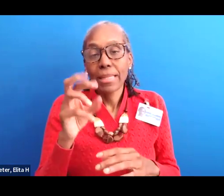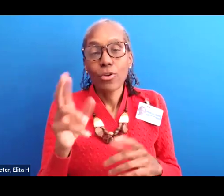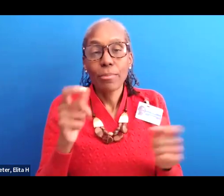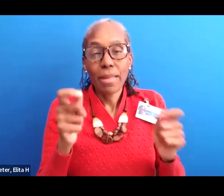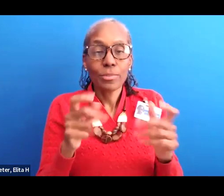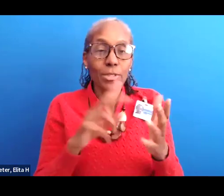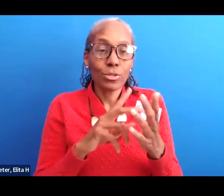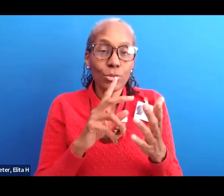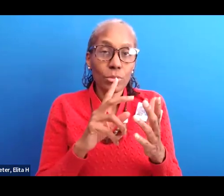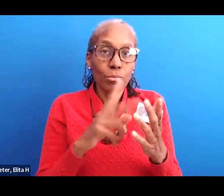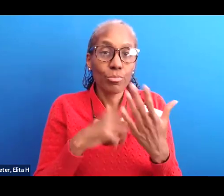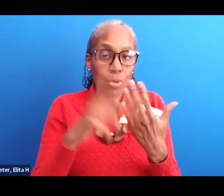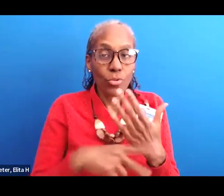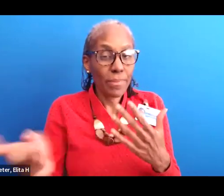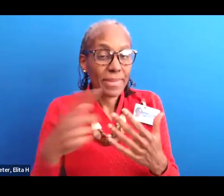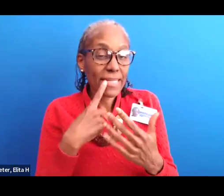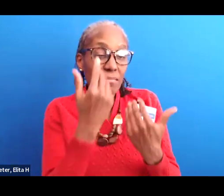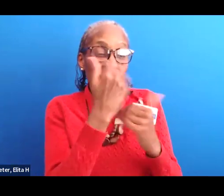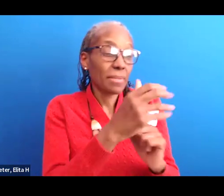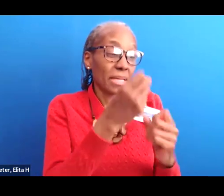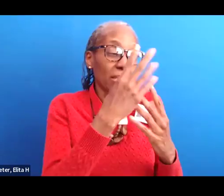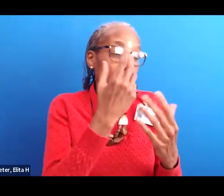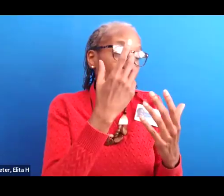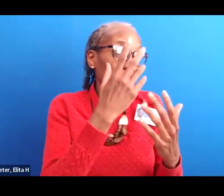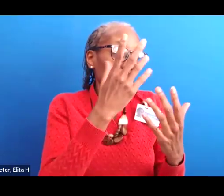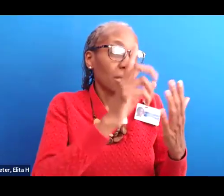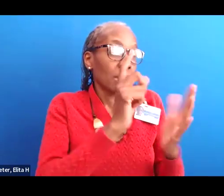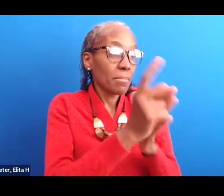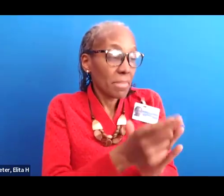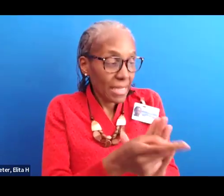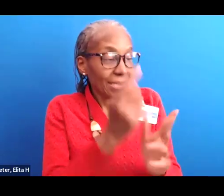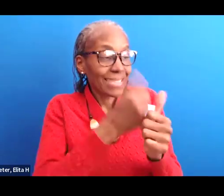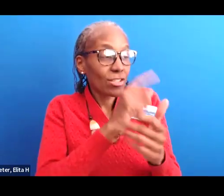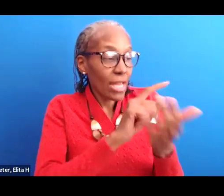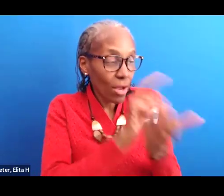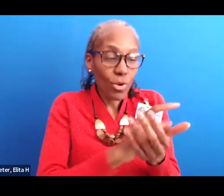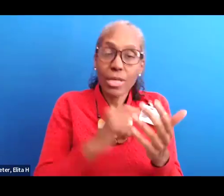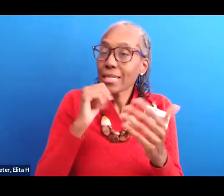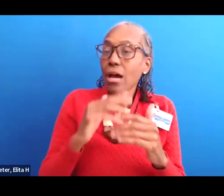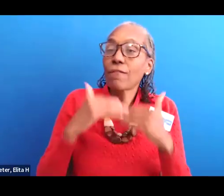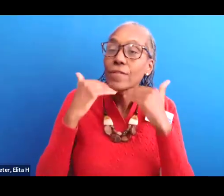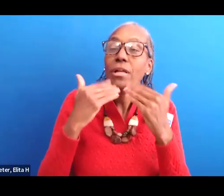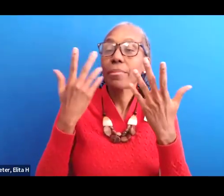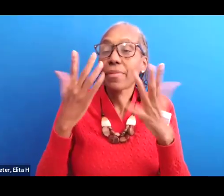drink so much fluid every hour. Your bladder doesn't fill up real quick and then contract and then you have an accident.